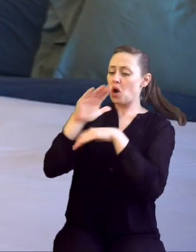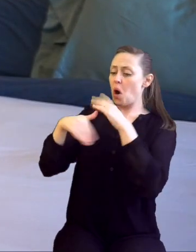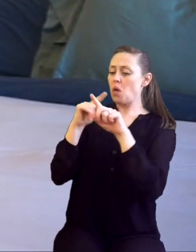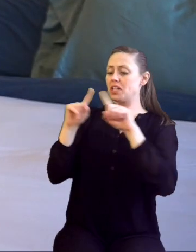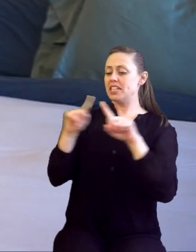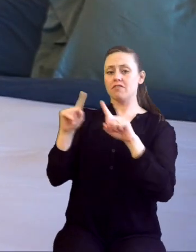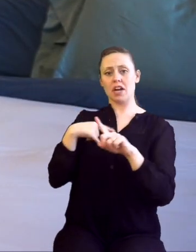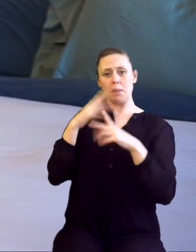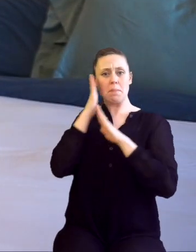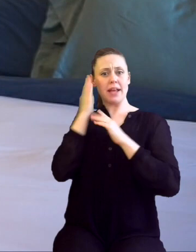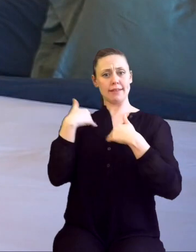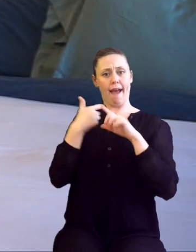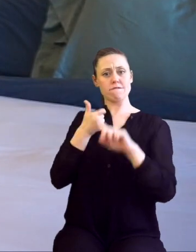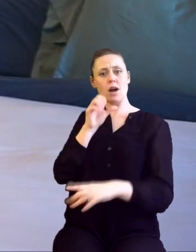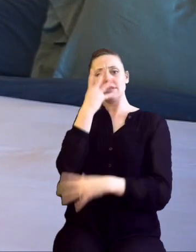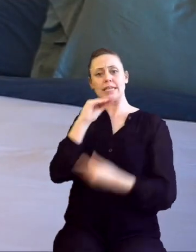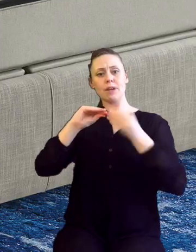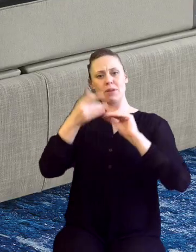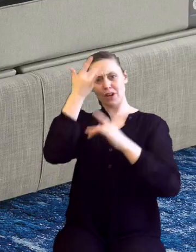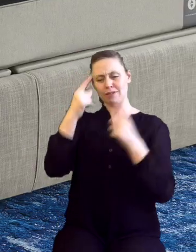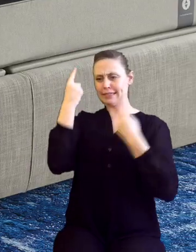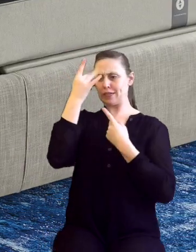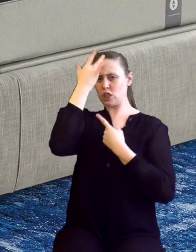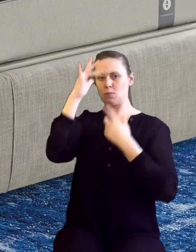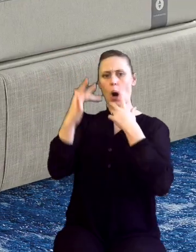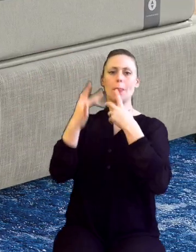Sleep Numbers current lineup are considered smart beds and they have one air chamber